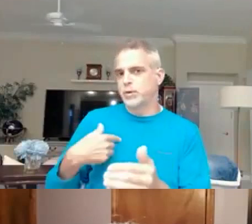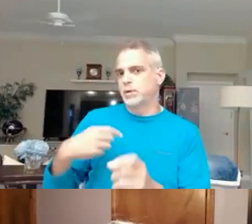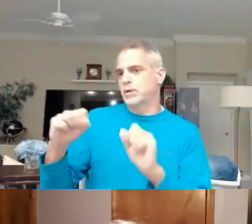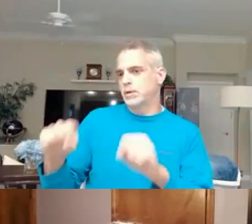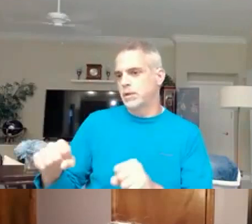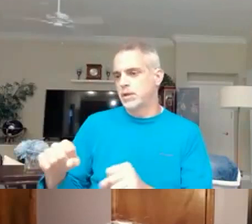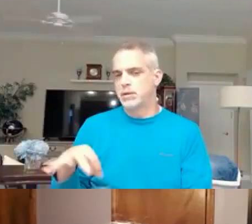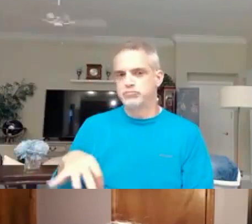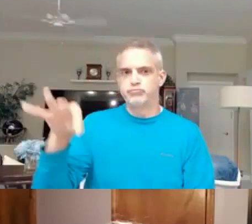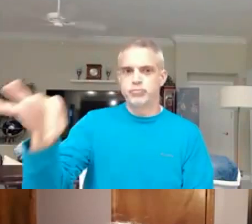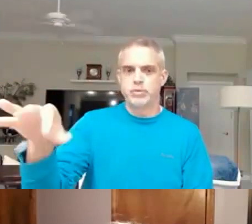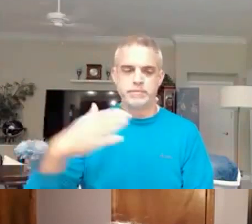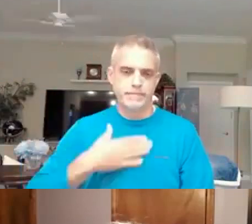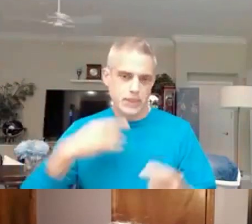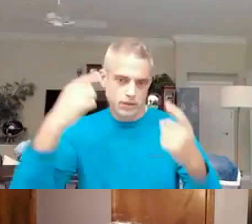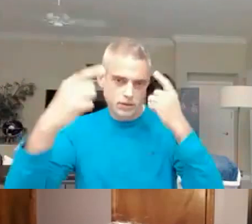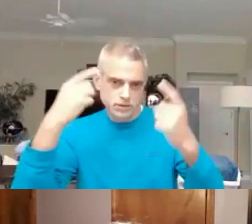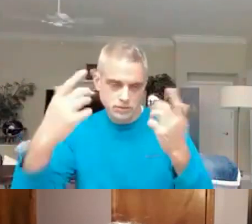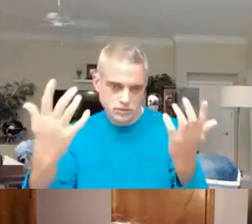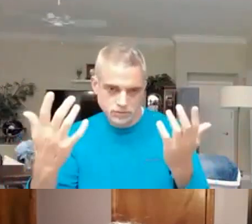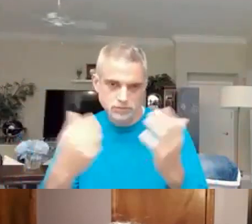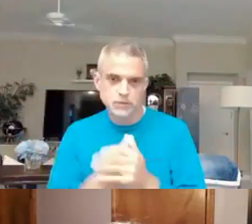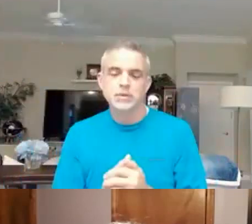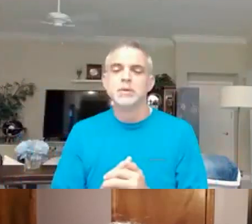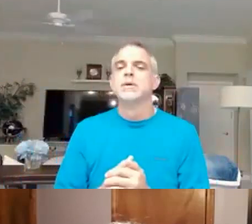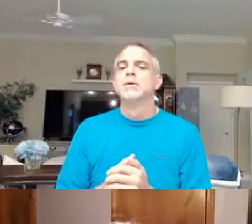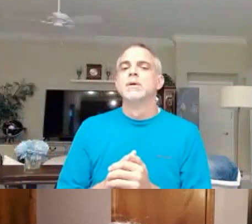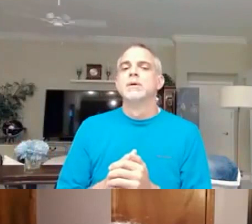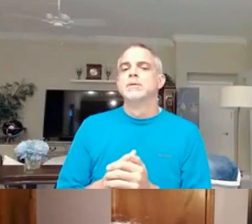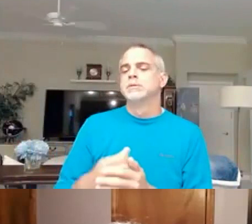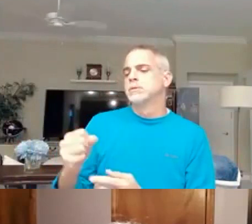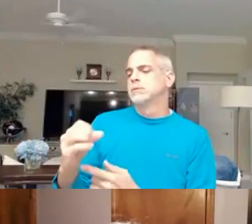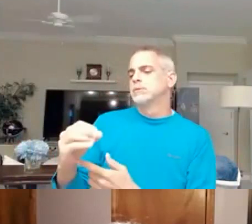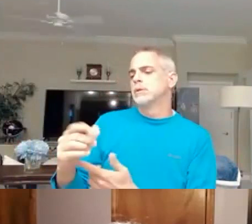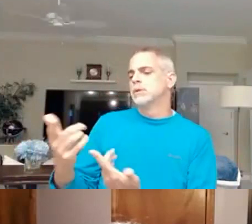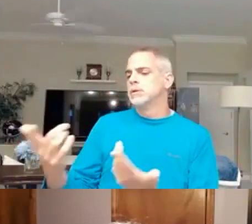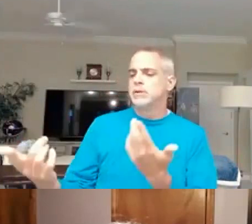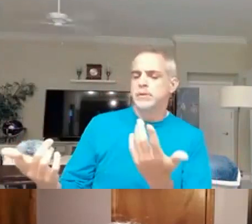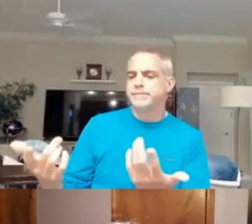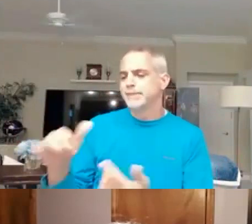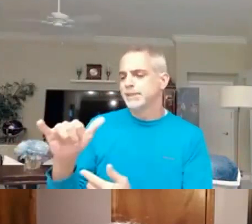meeting before I have an opportunity to give my feedback and share my thoughts.